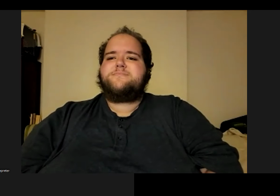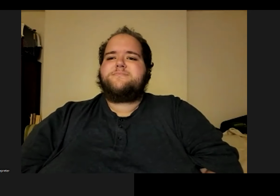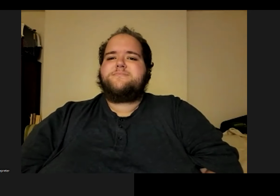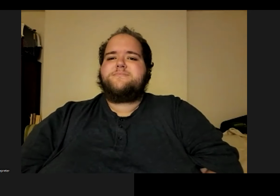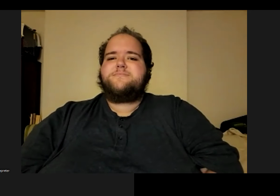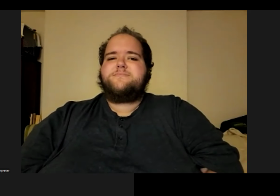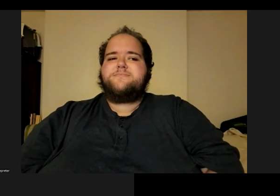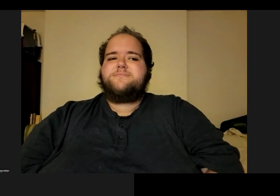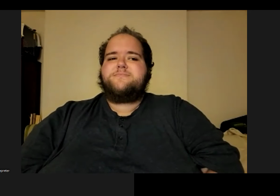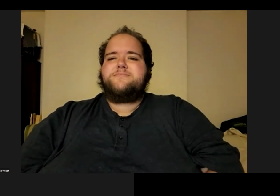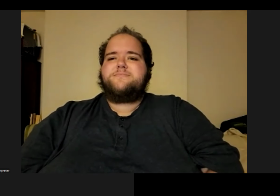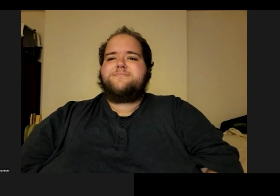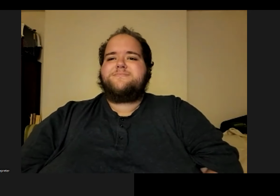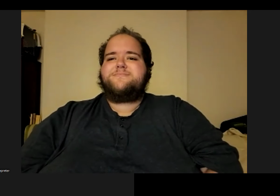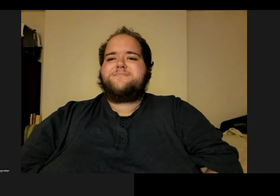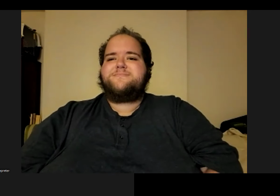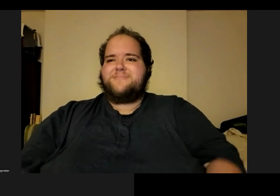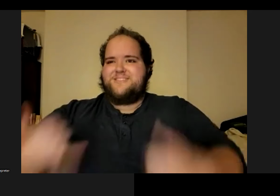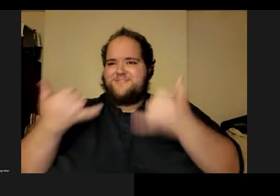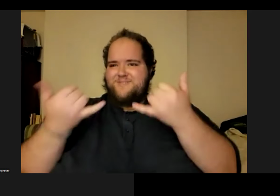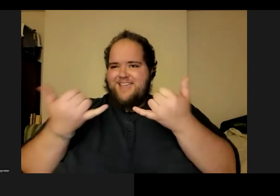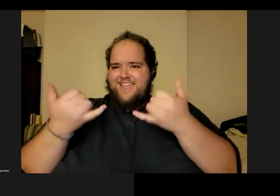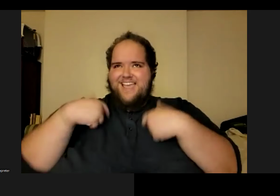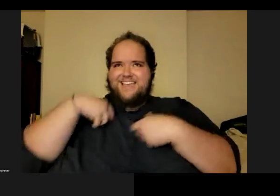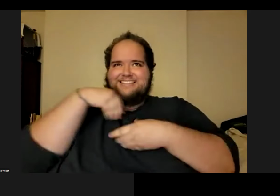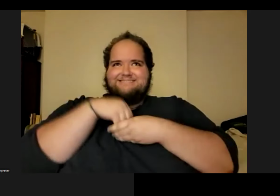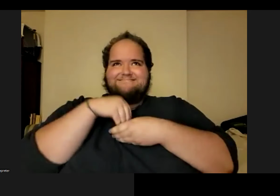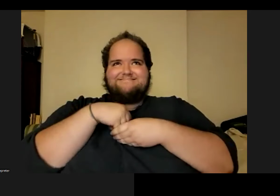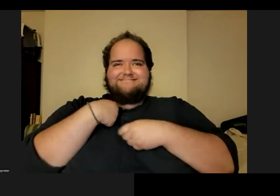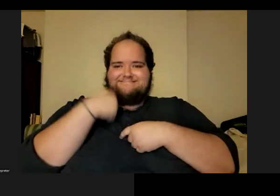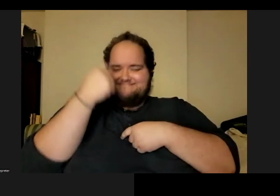I have internal debate going on. I want to talk about CVs, but I have a…